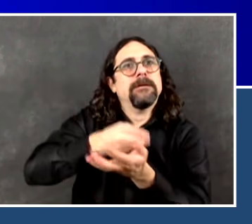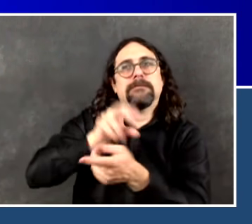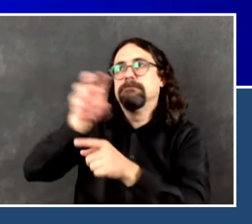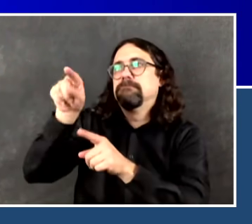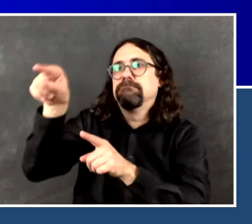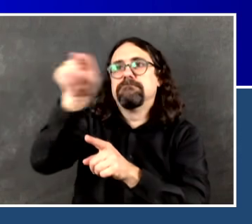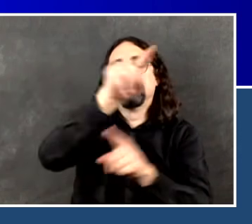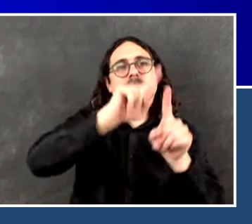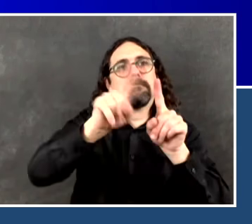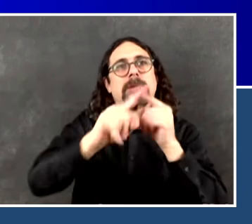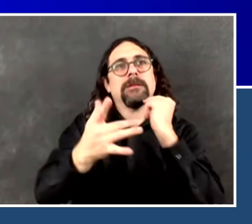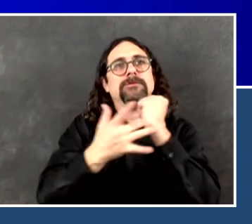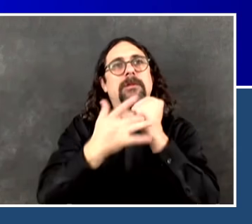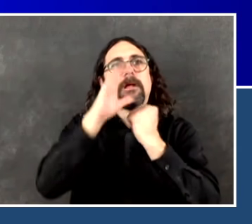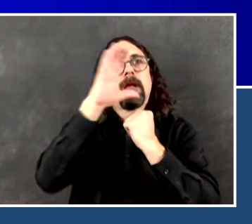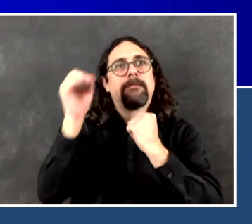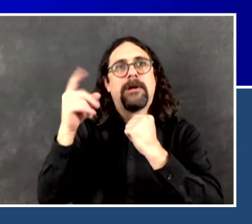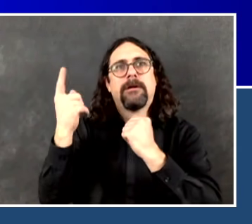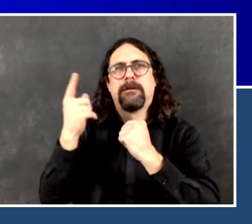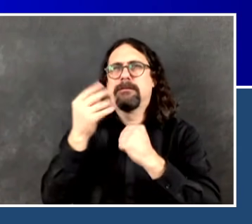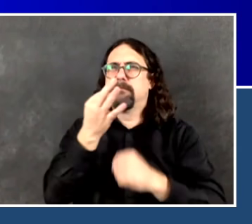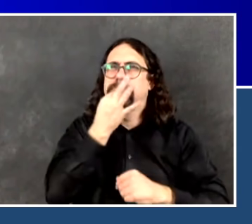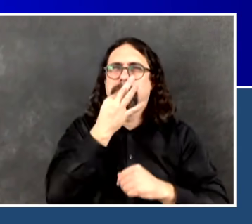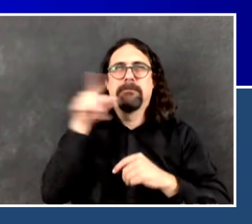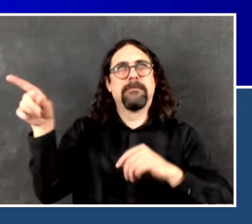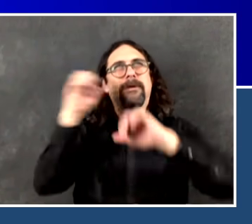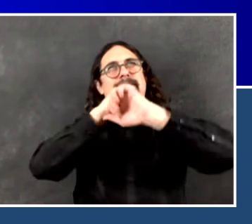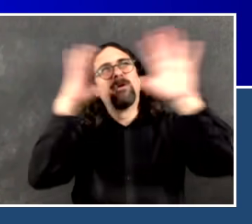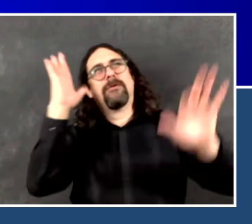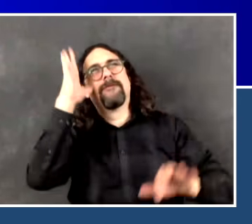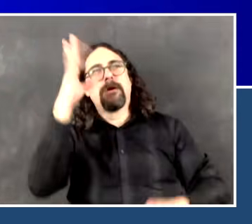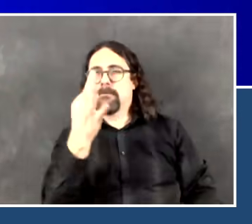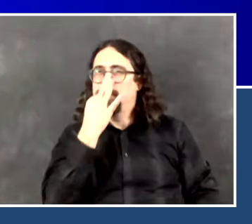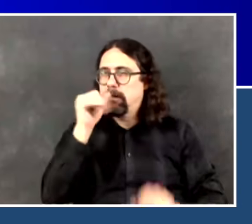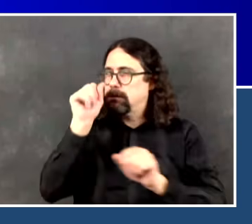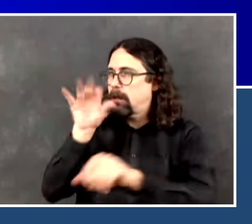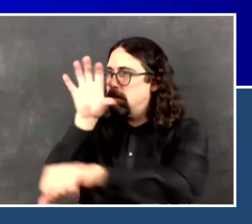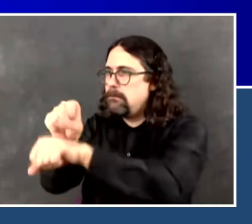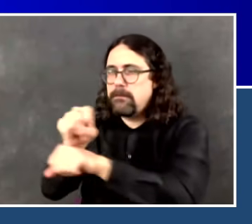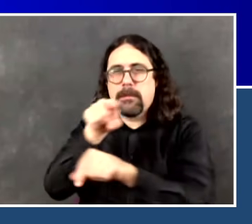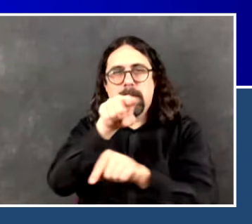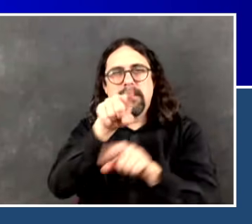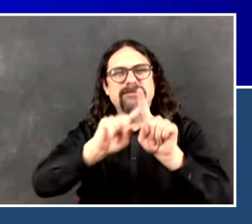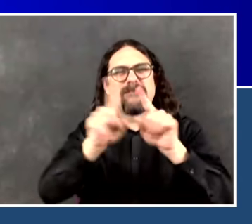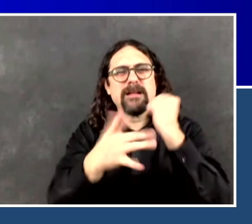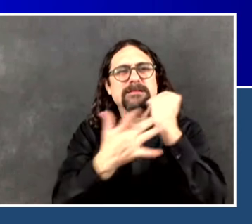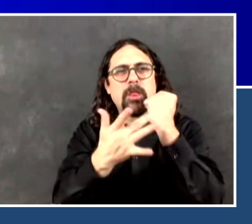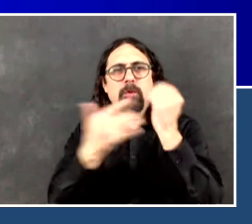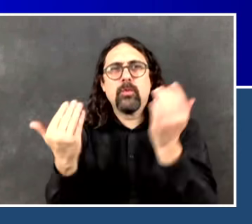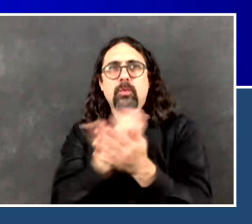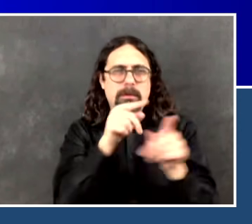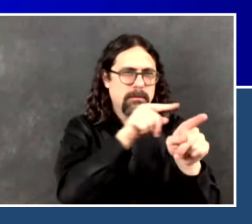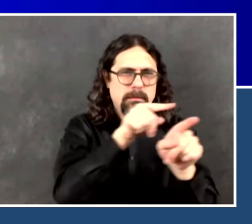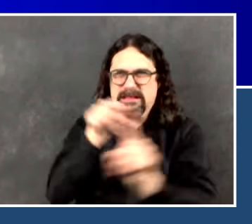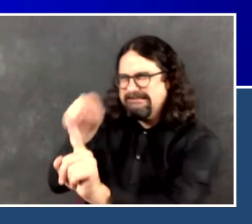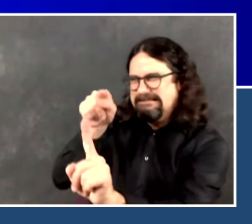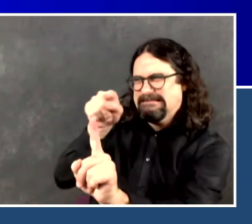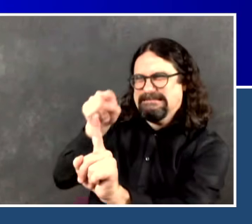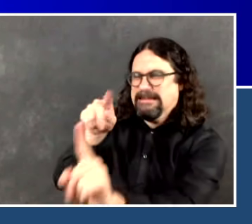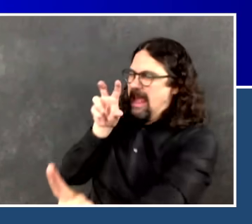REA DRIVING